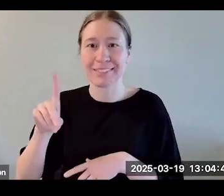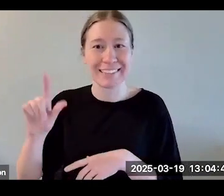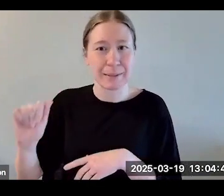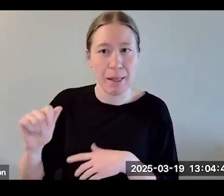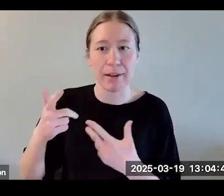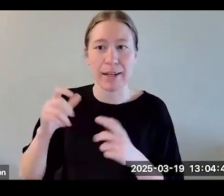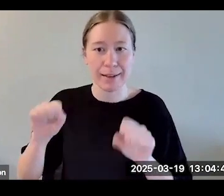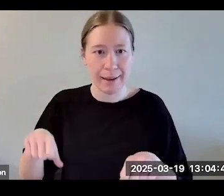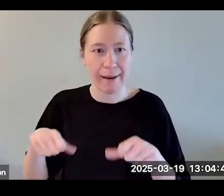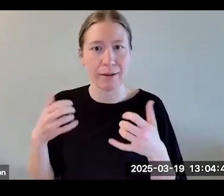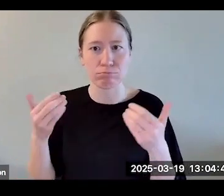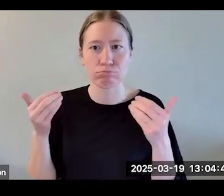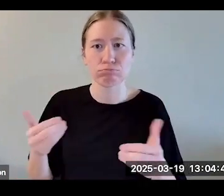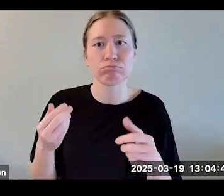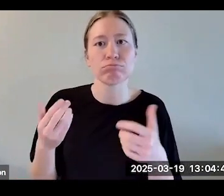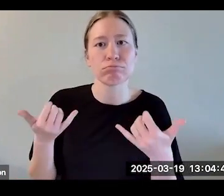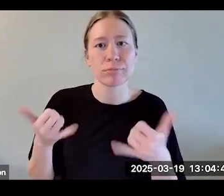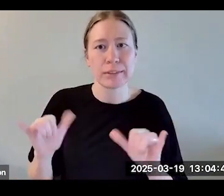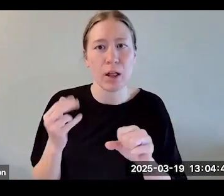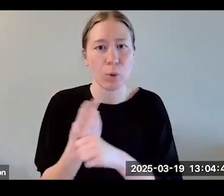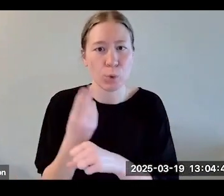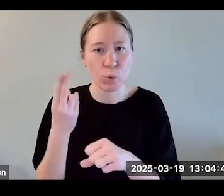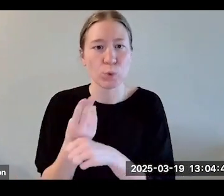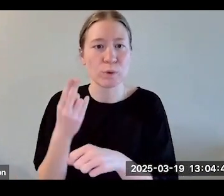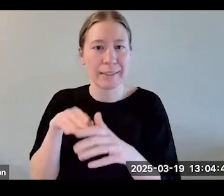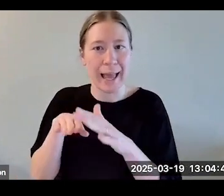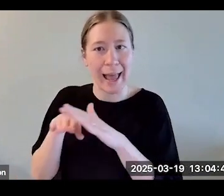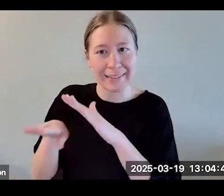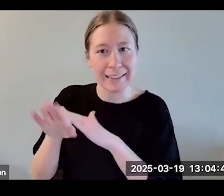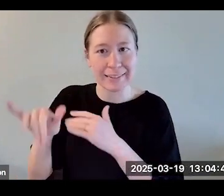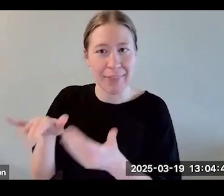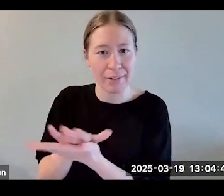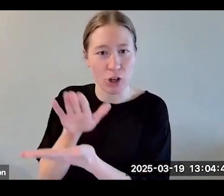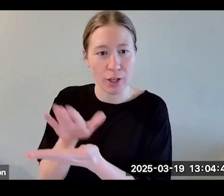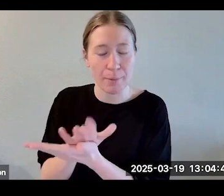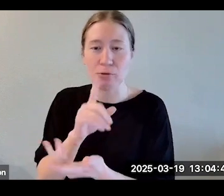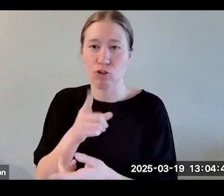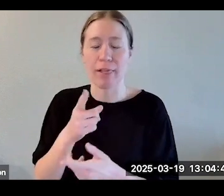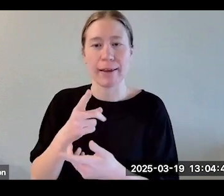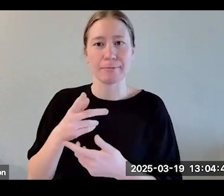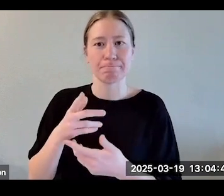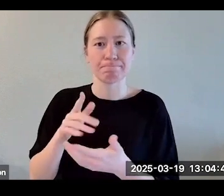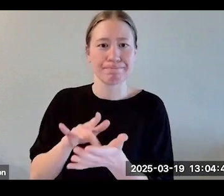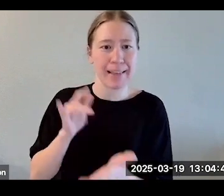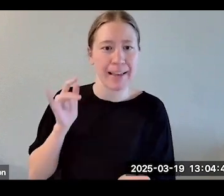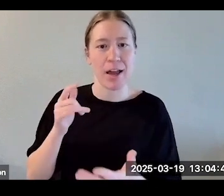by using principles of universal design, or, really, design such that a document can be accessed